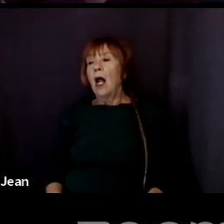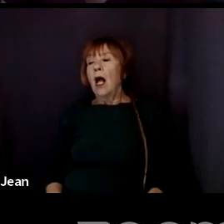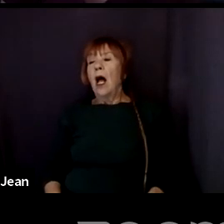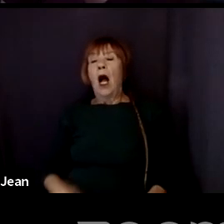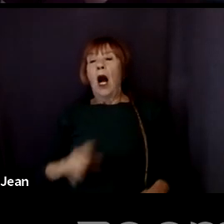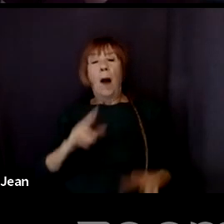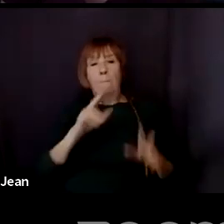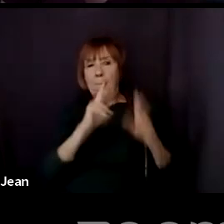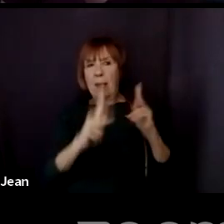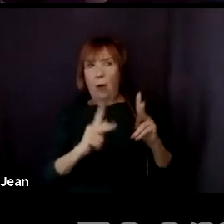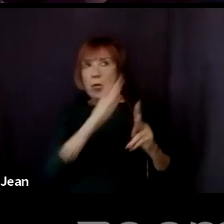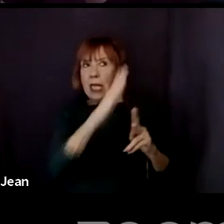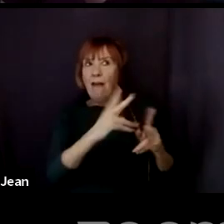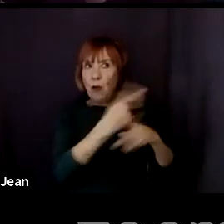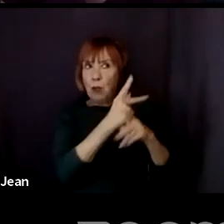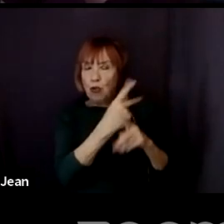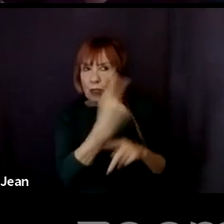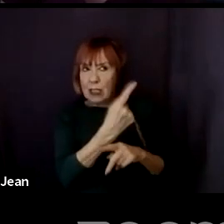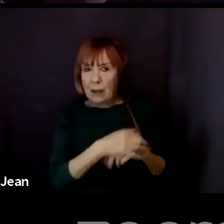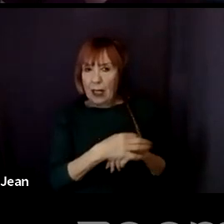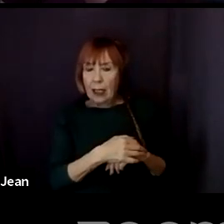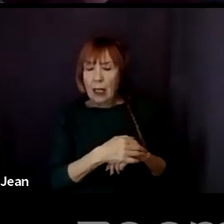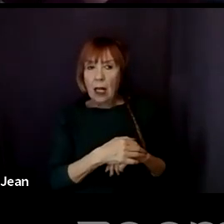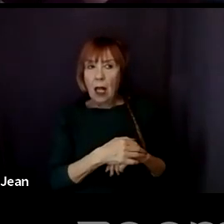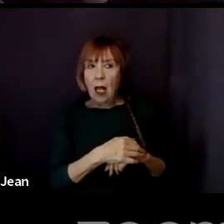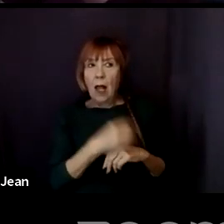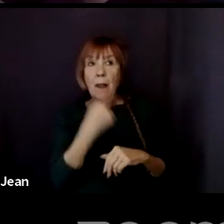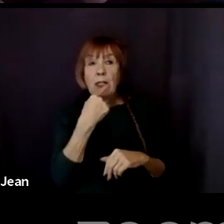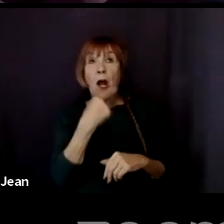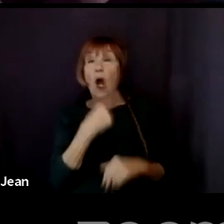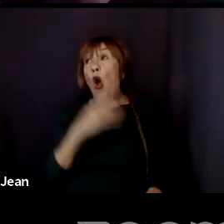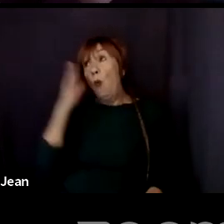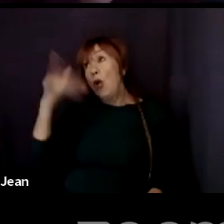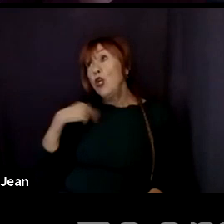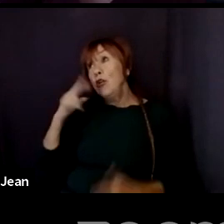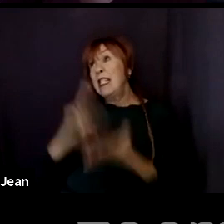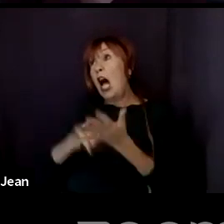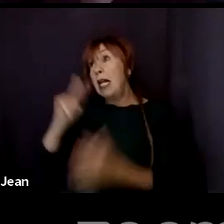hey, will you sign an NDA before I send this to you?